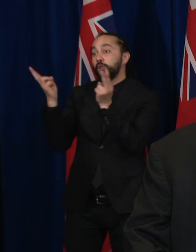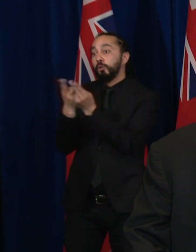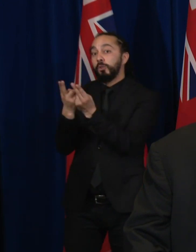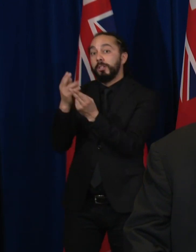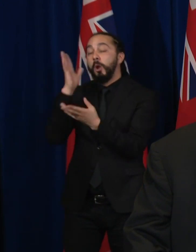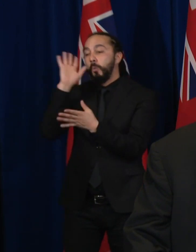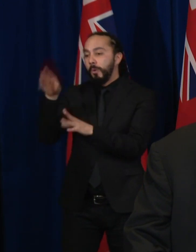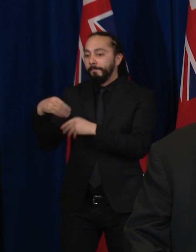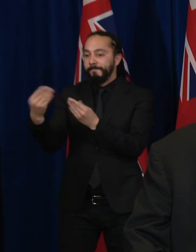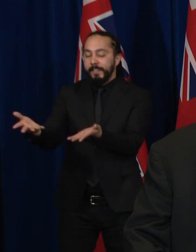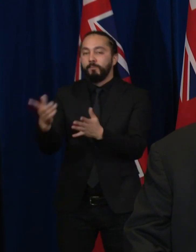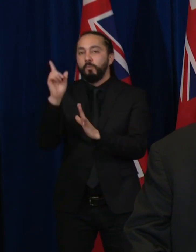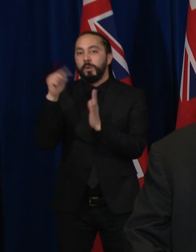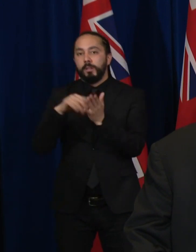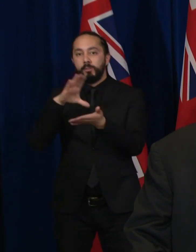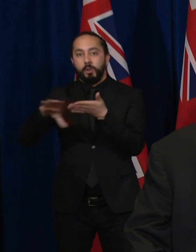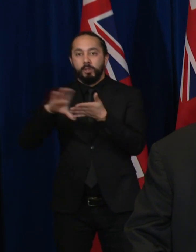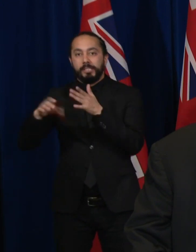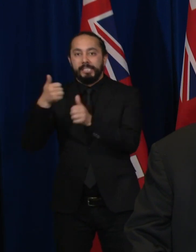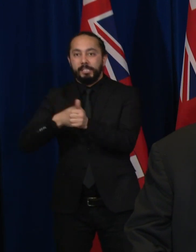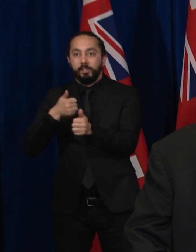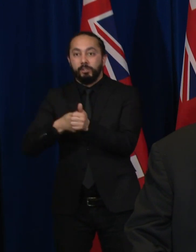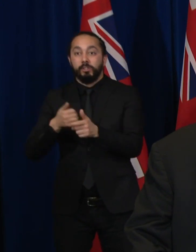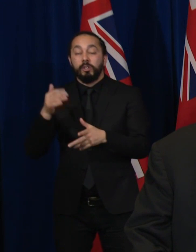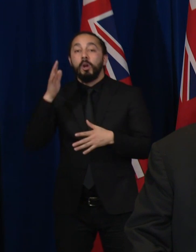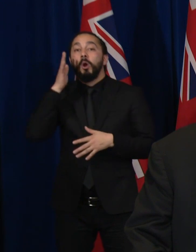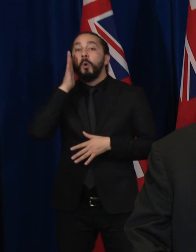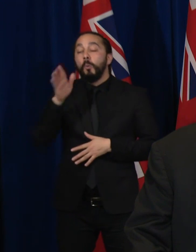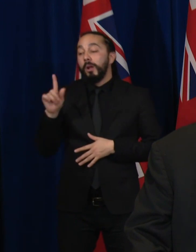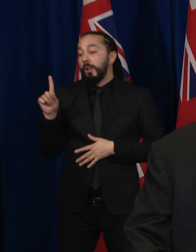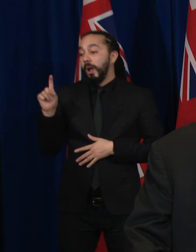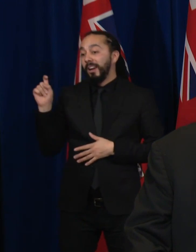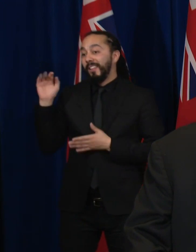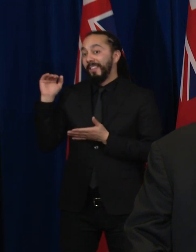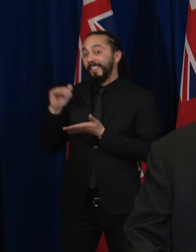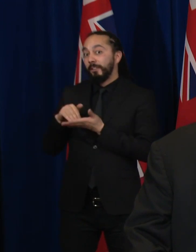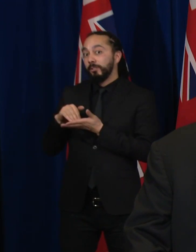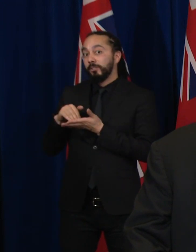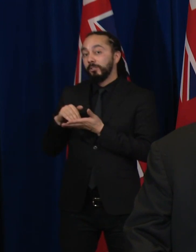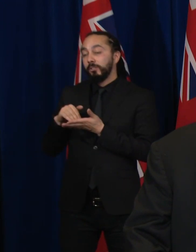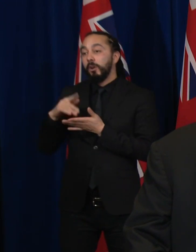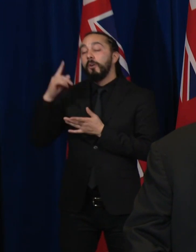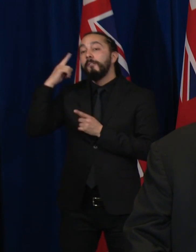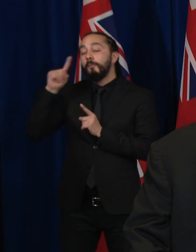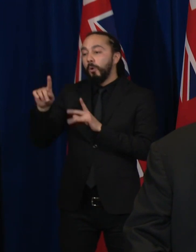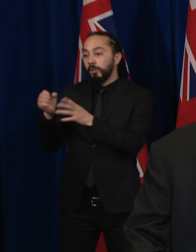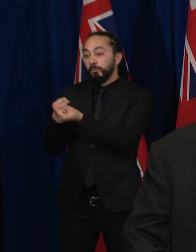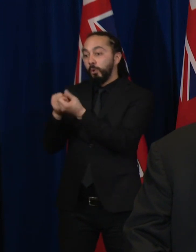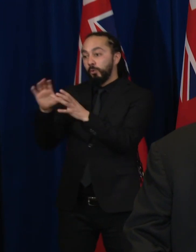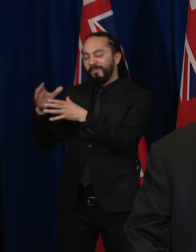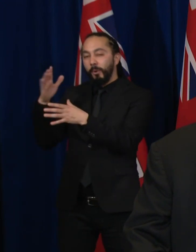each. They're going to get $100,000 for support for dealing with mental health and PTSD for people and